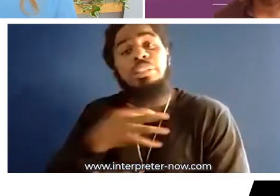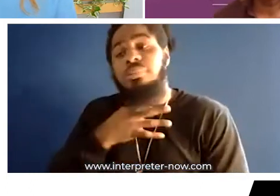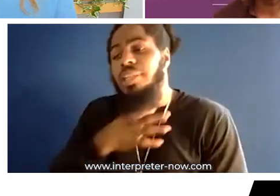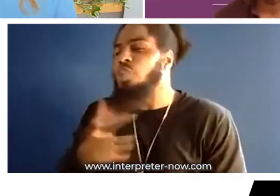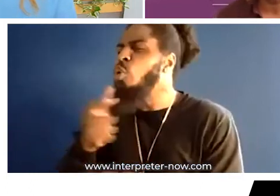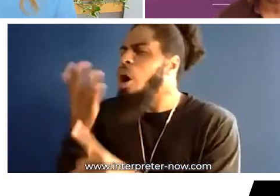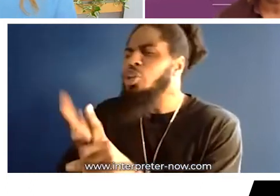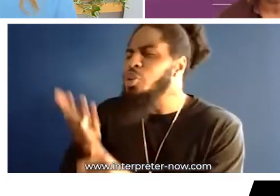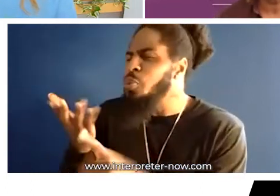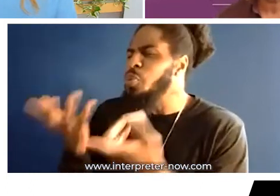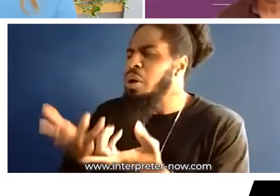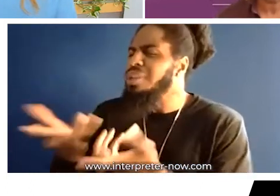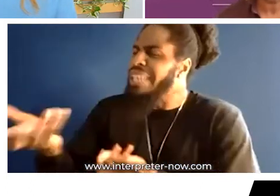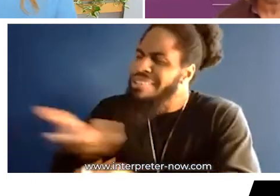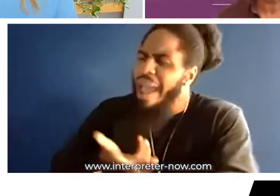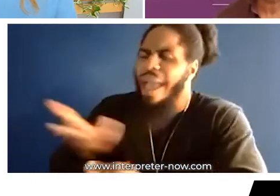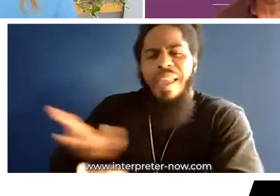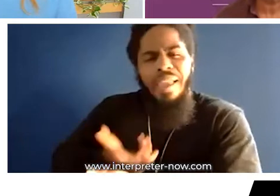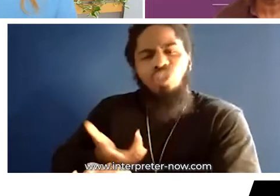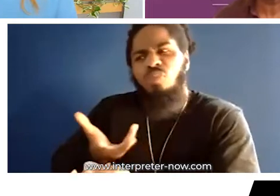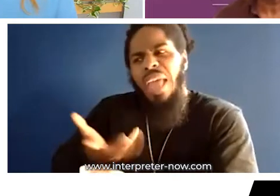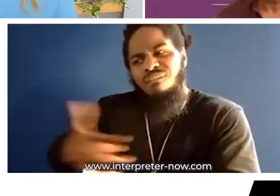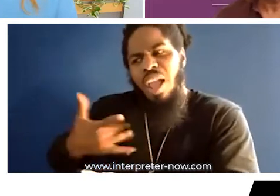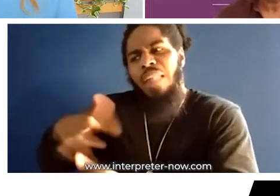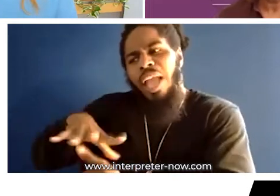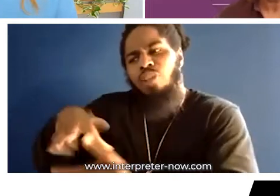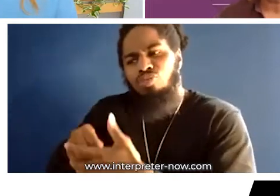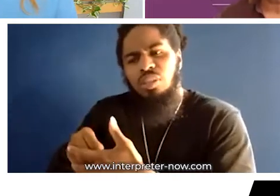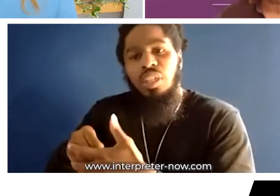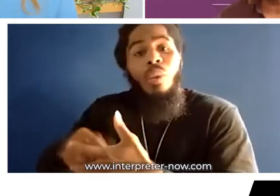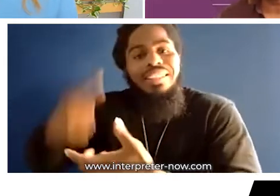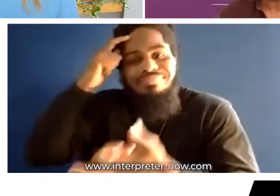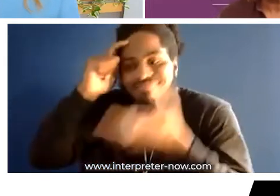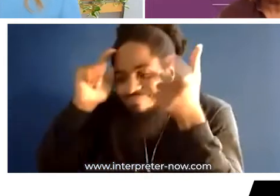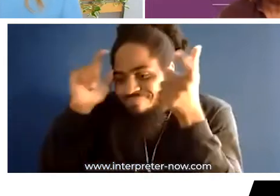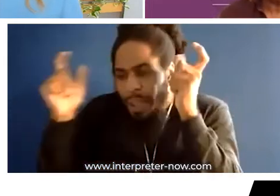I think that just in that mindset shift, it allows us to become much more knowledgeable